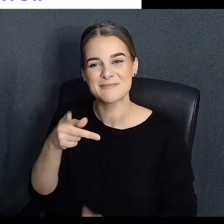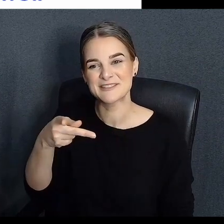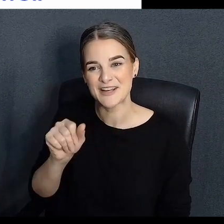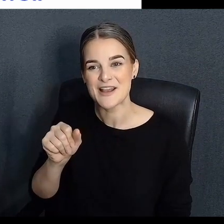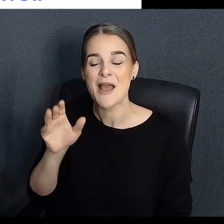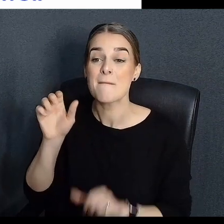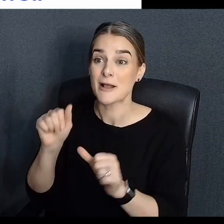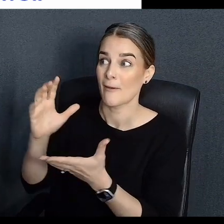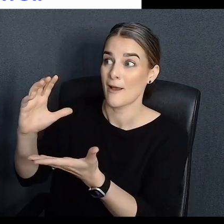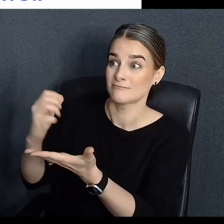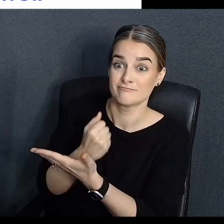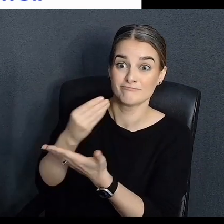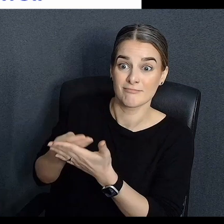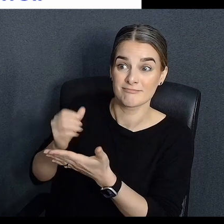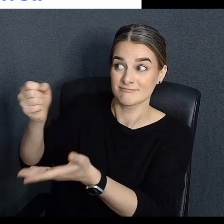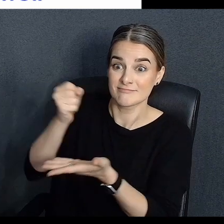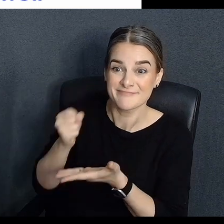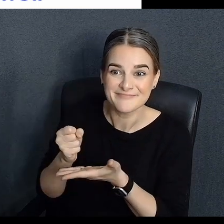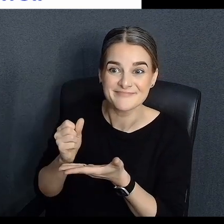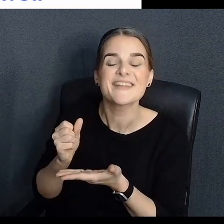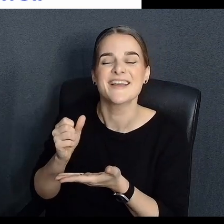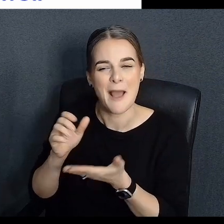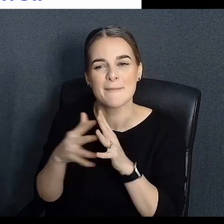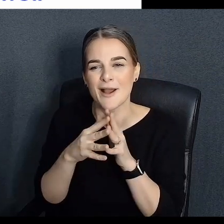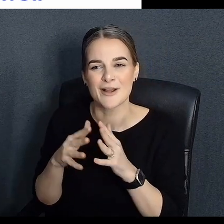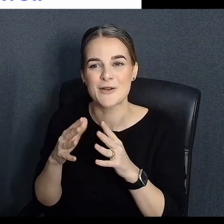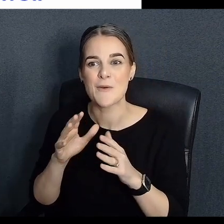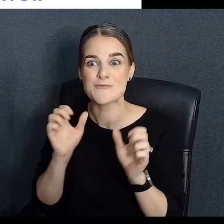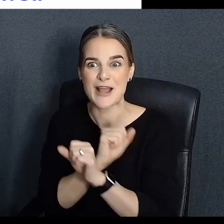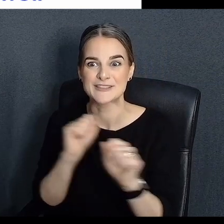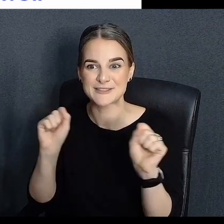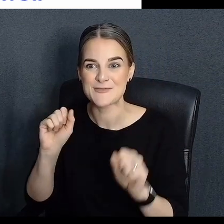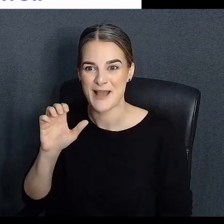from the American Rescue Act. The Pennsylvania Tech Accelerator project